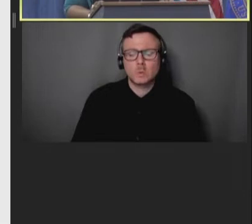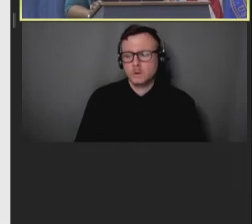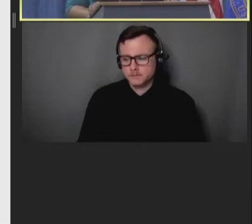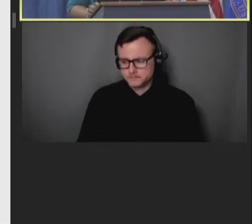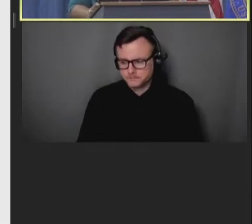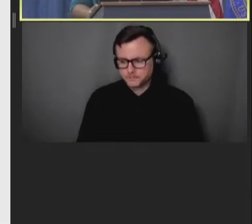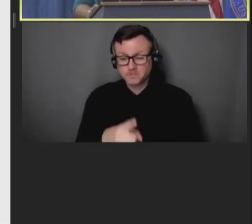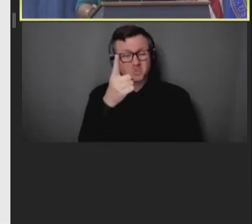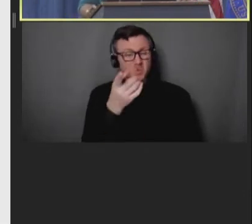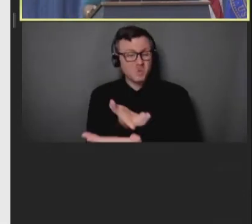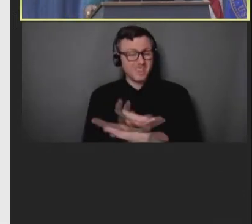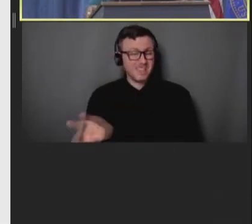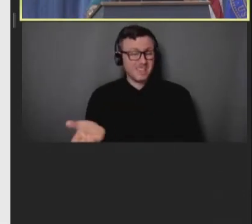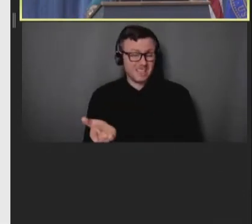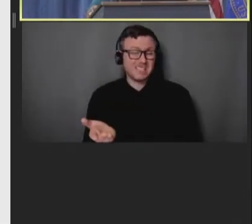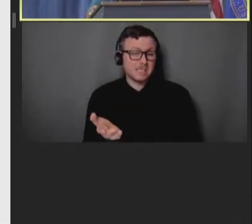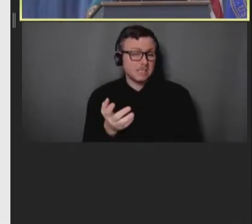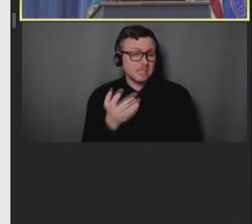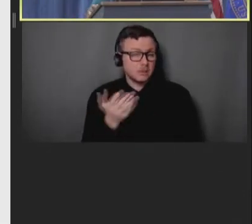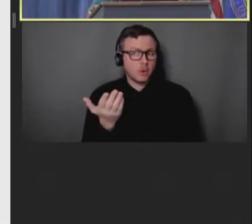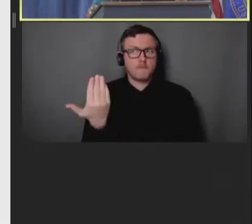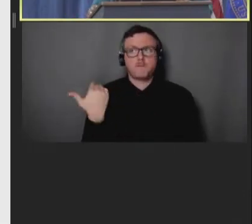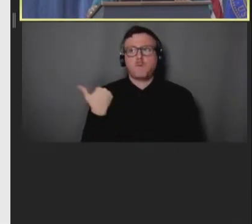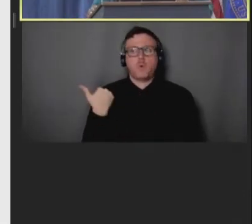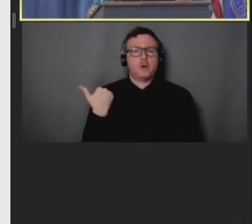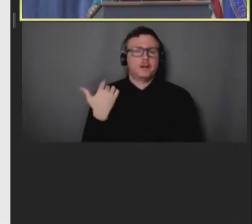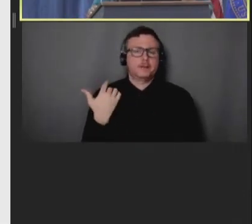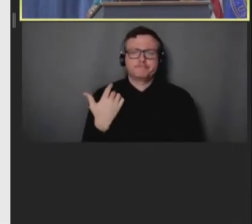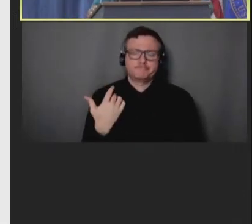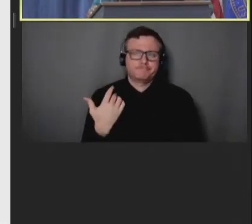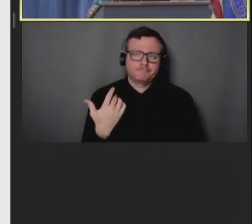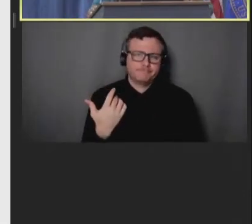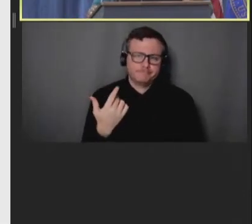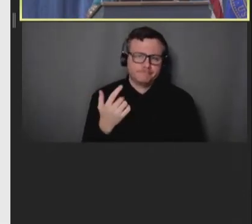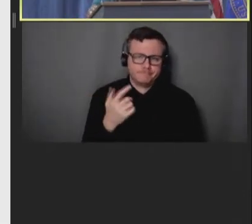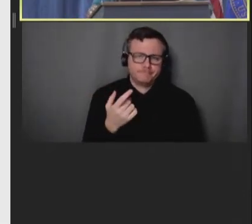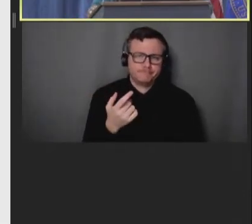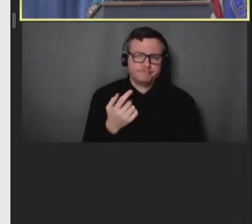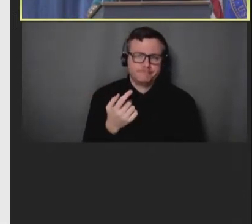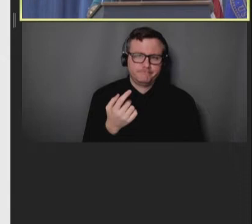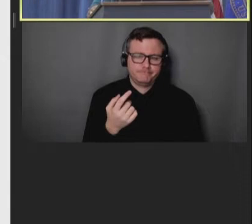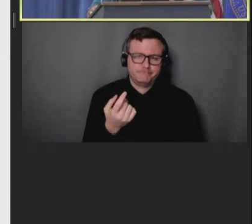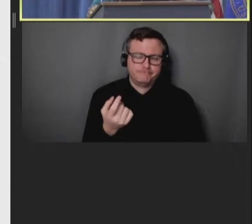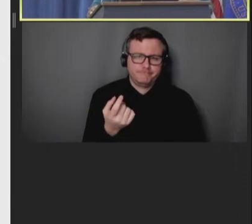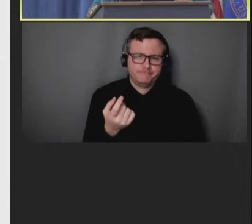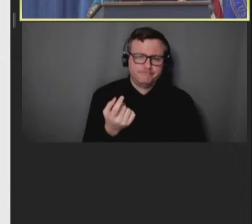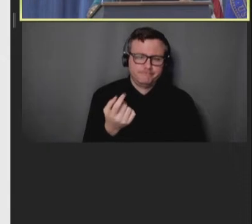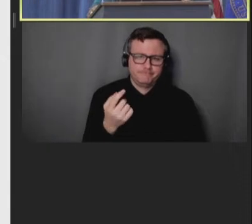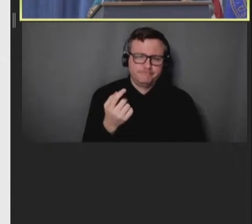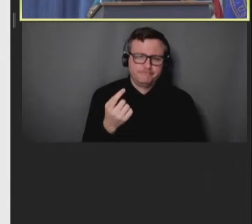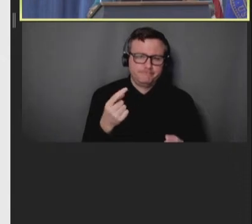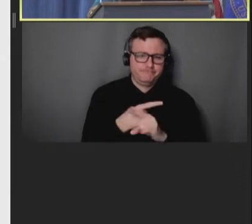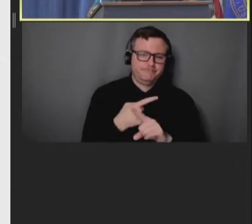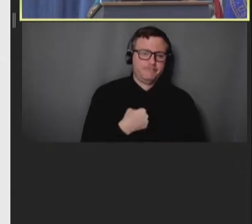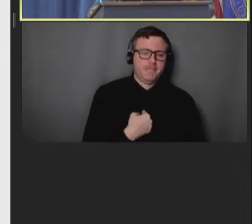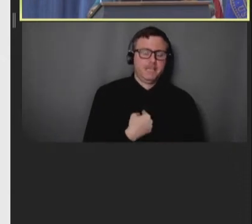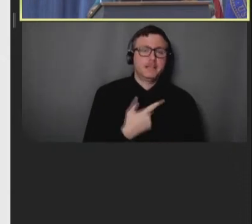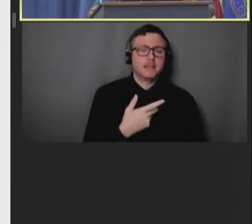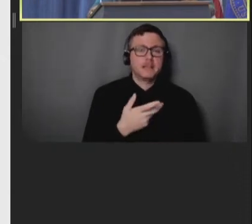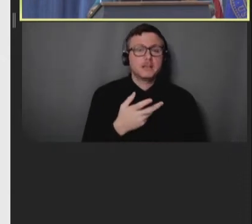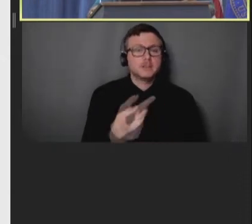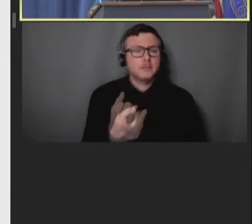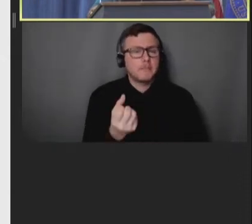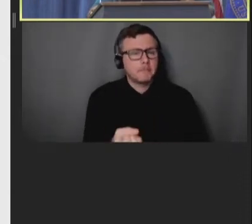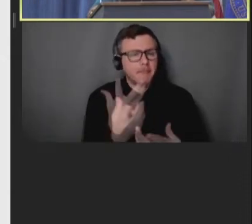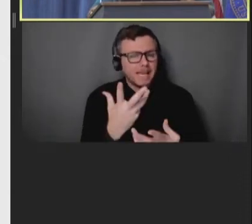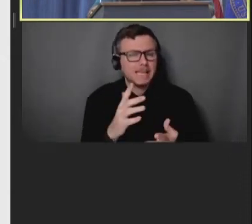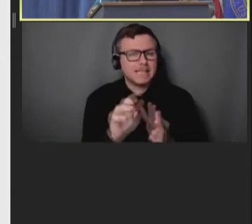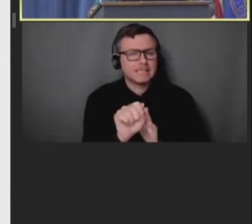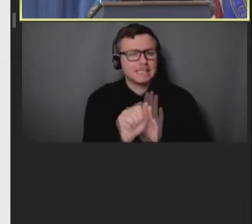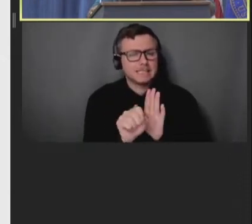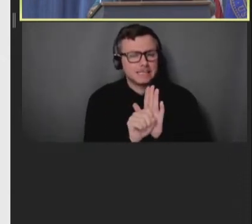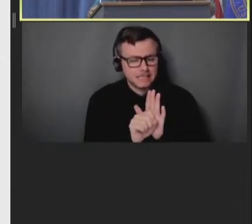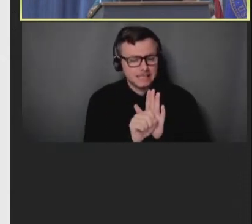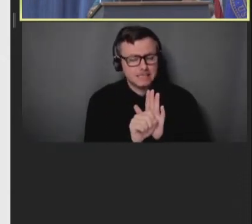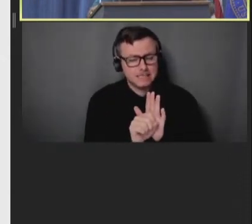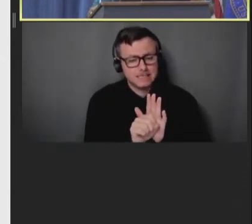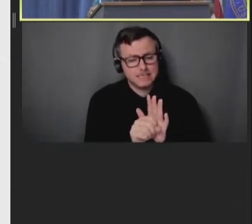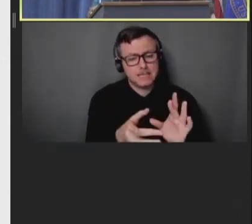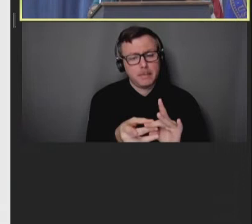One thing that used to get me, I know on our end we had a lot of states say, "We cannot -- we don't